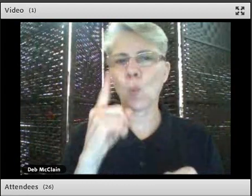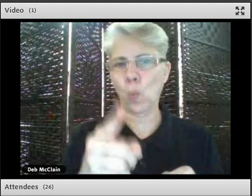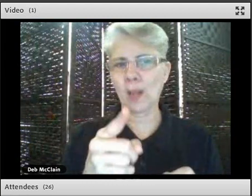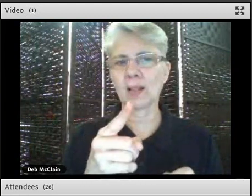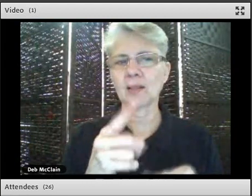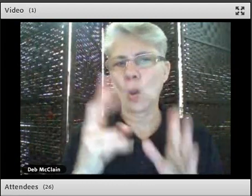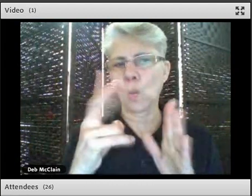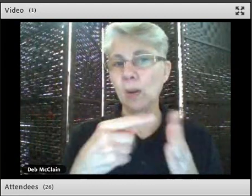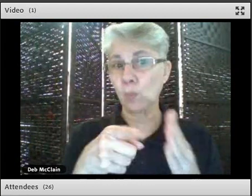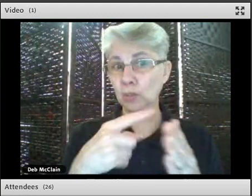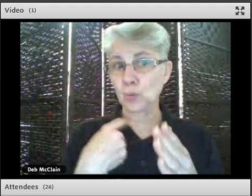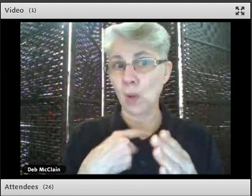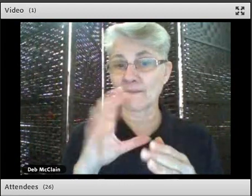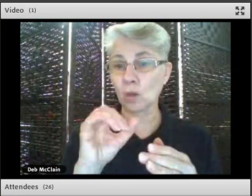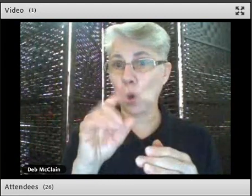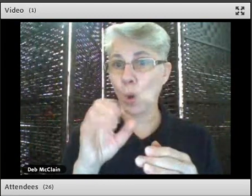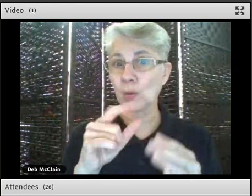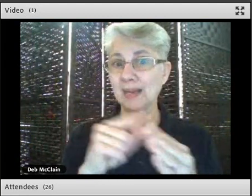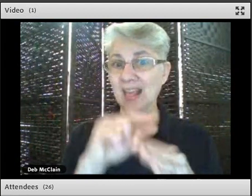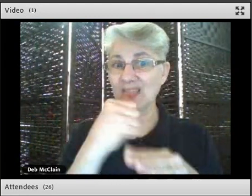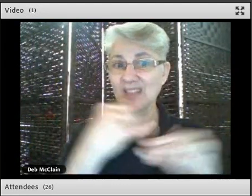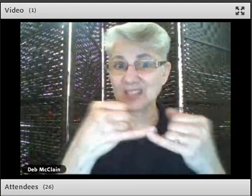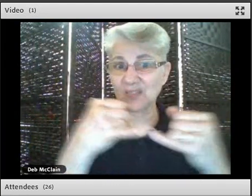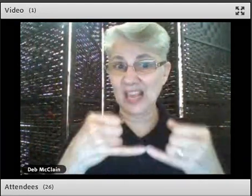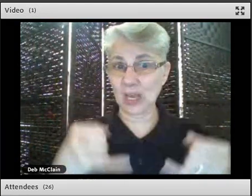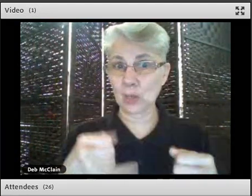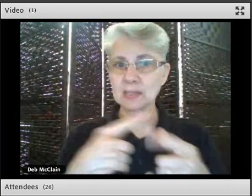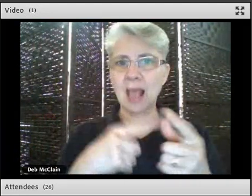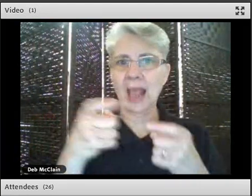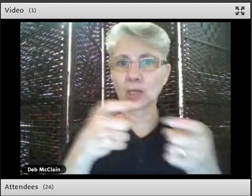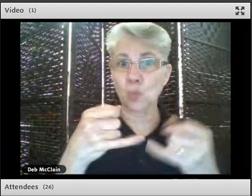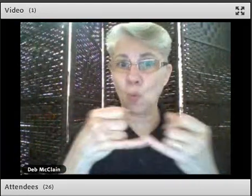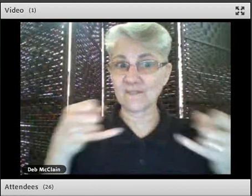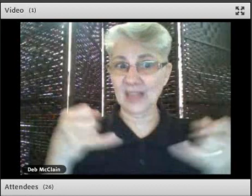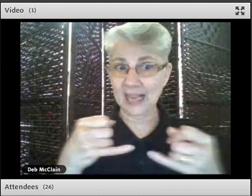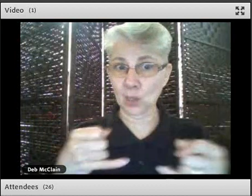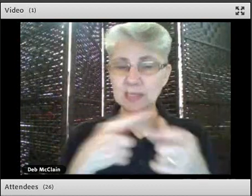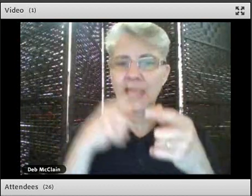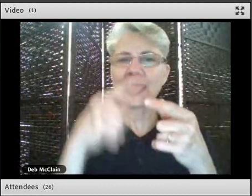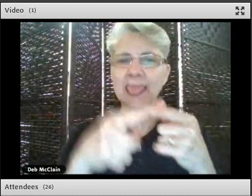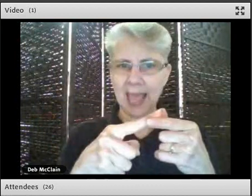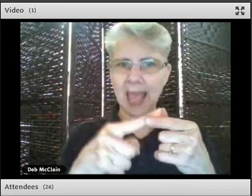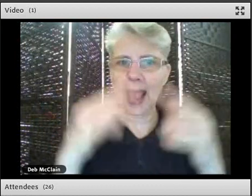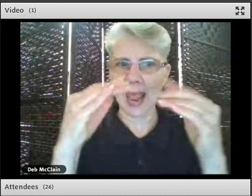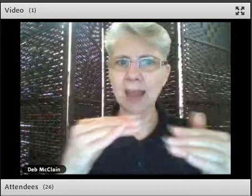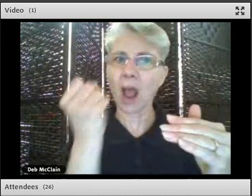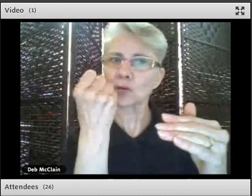and then understand what to offer as a term for the media,